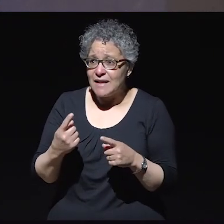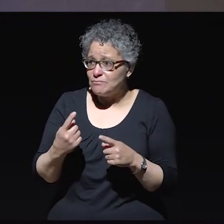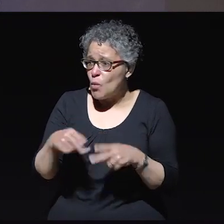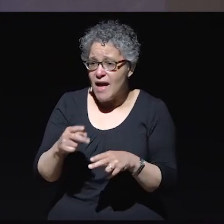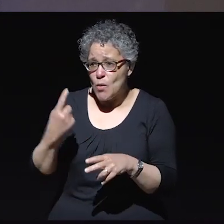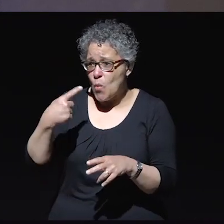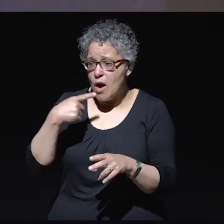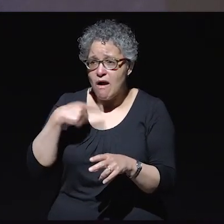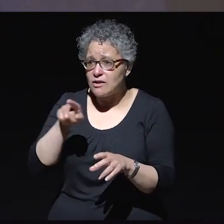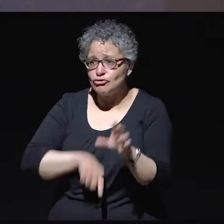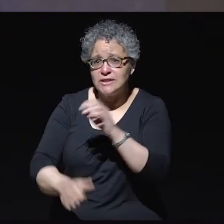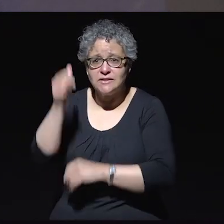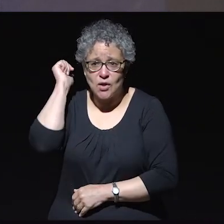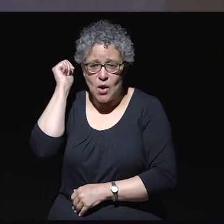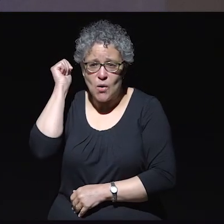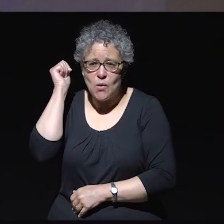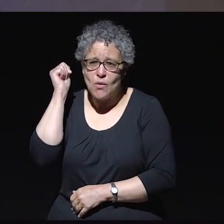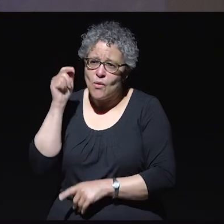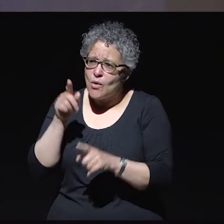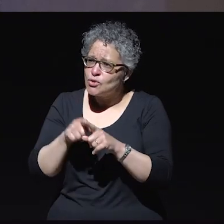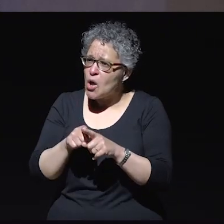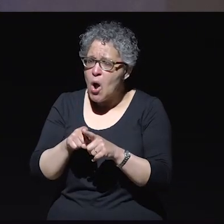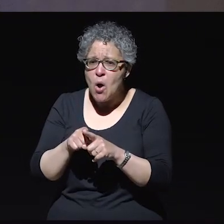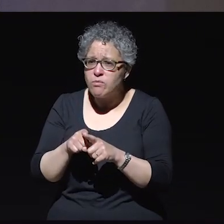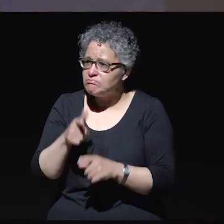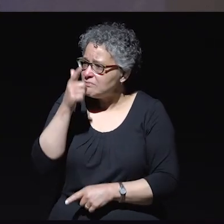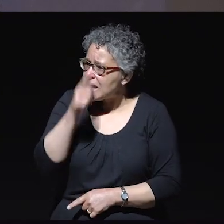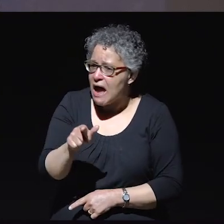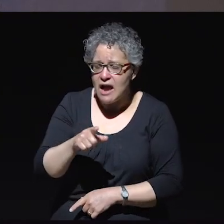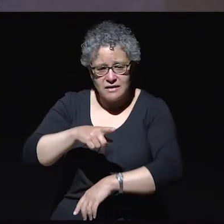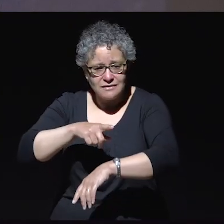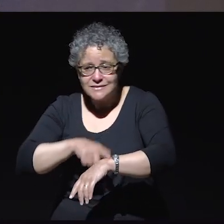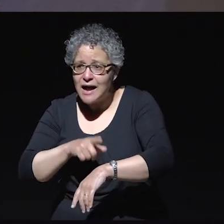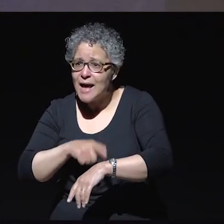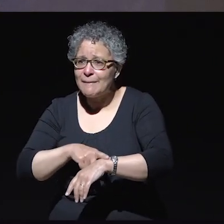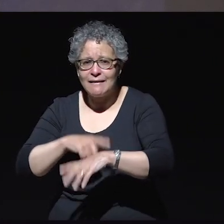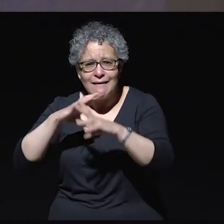So, I think the planets aligned, as it were, both in terms of the timing, in terms of the conservation treatment,